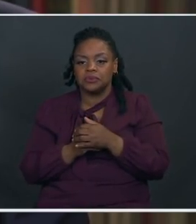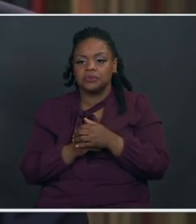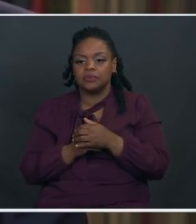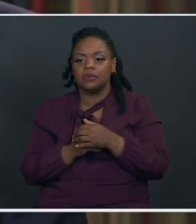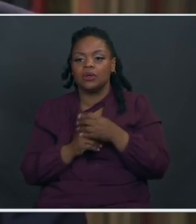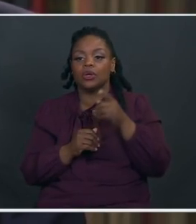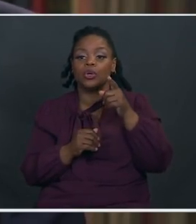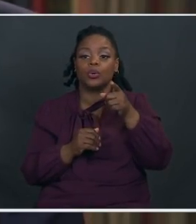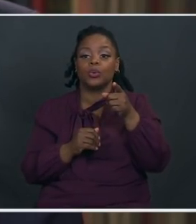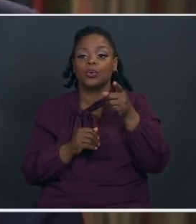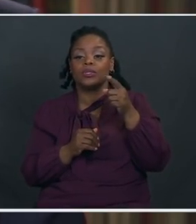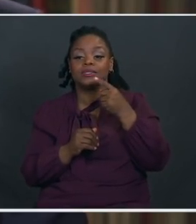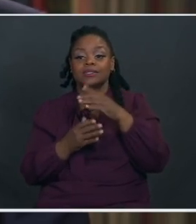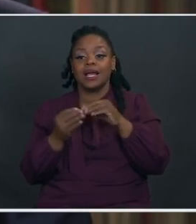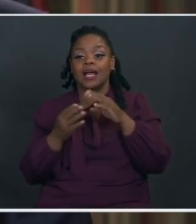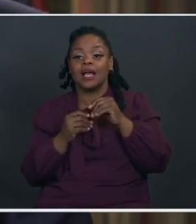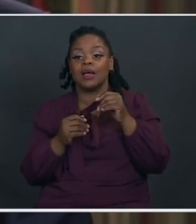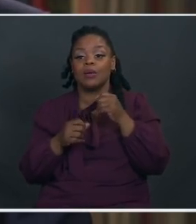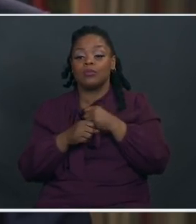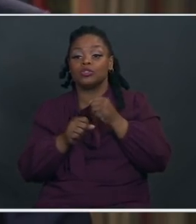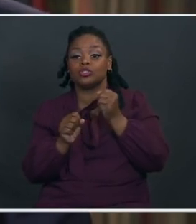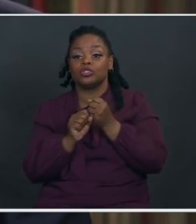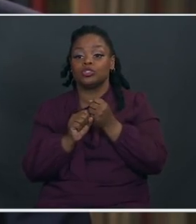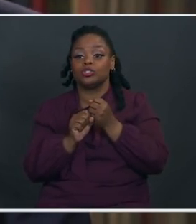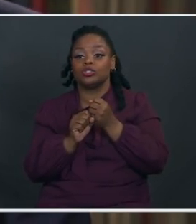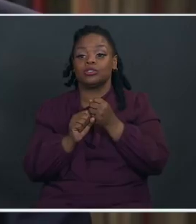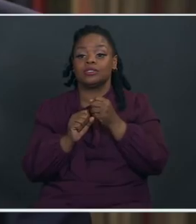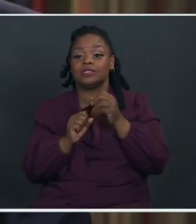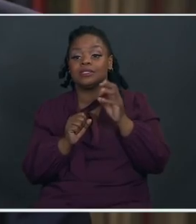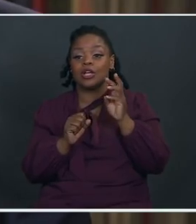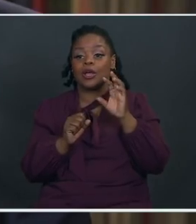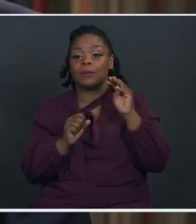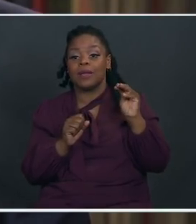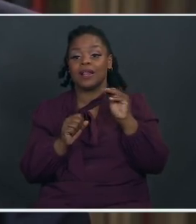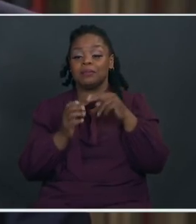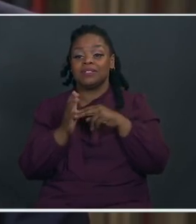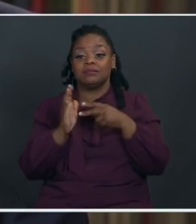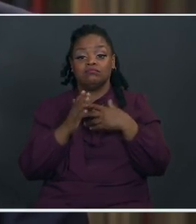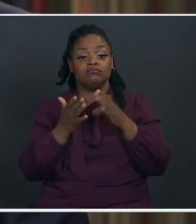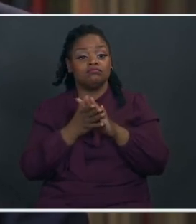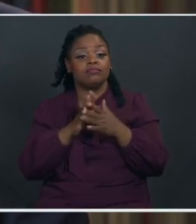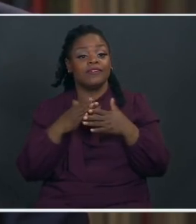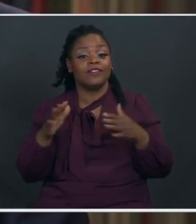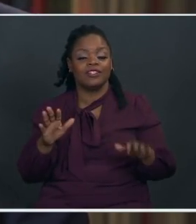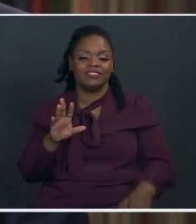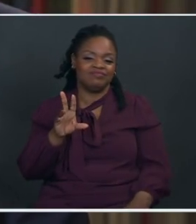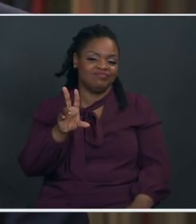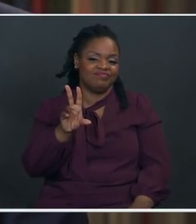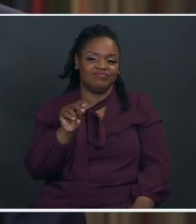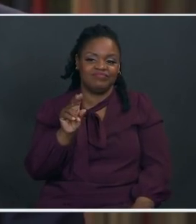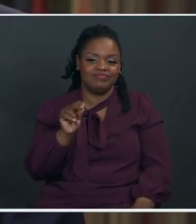will be manufactured and produced by a certain date, that that is the same thing as taking every step necessary